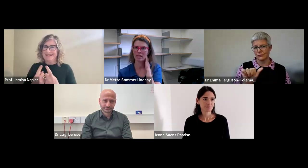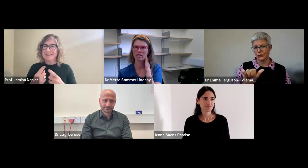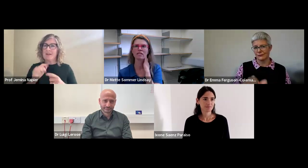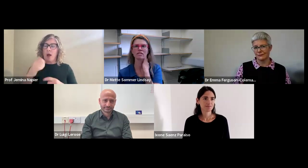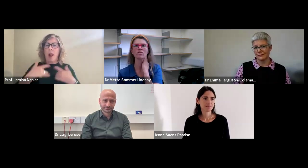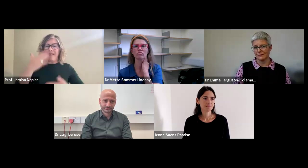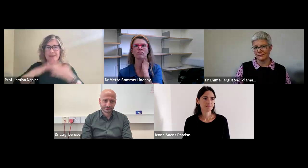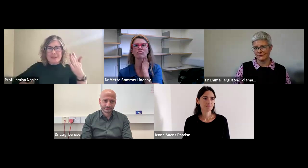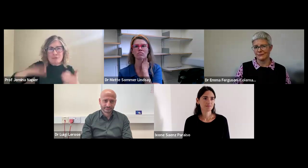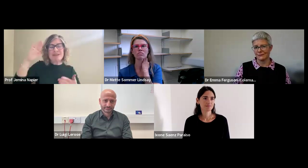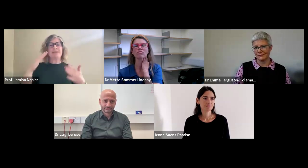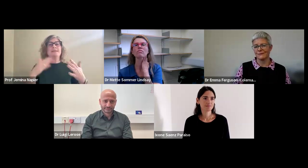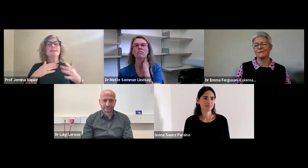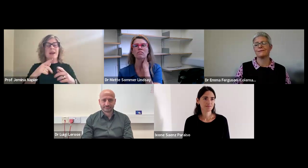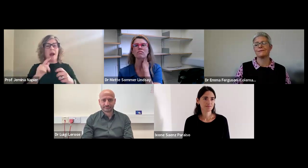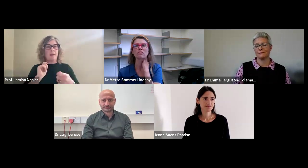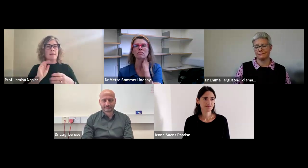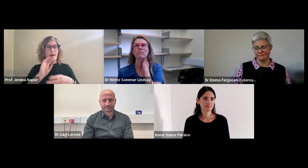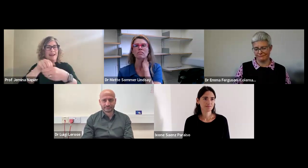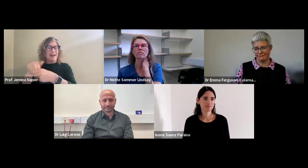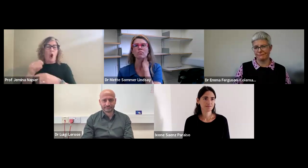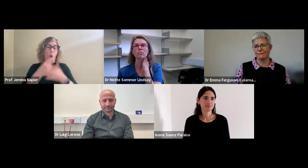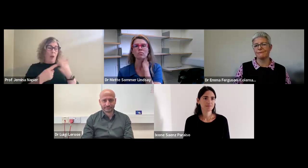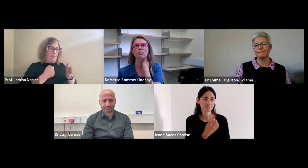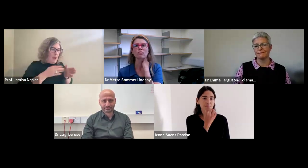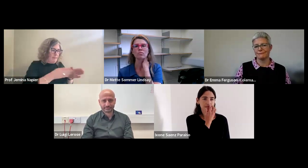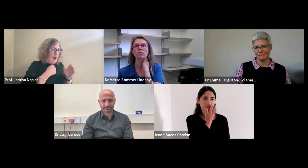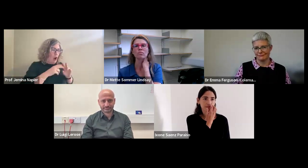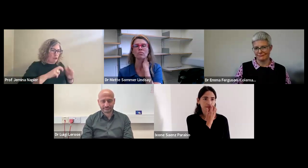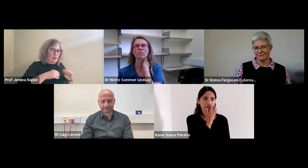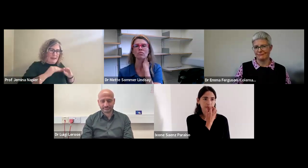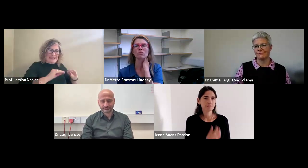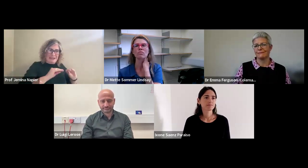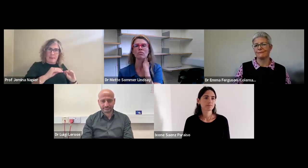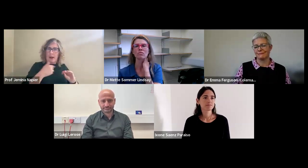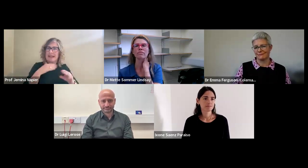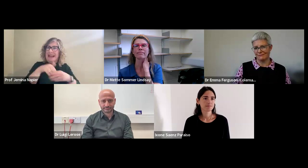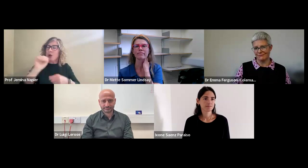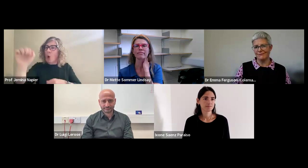the contribution that they're going to make from their own unique lived experiences. And not only